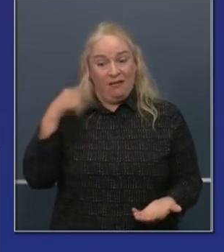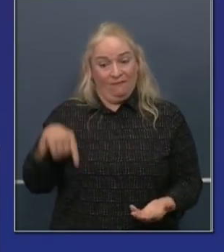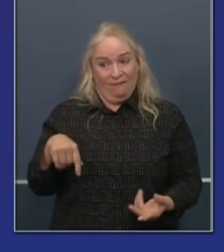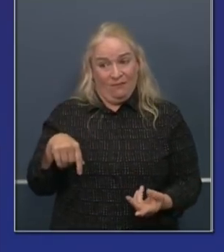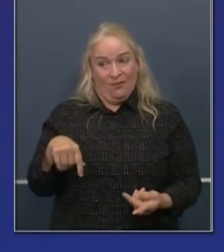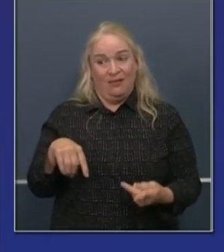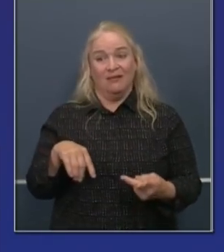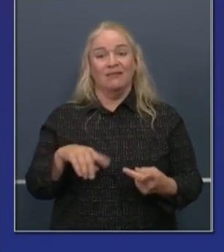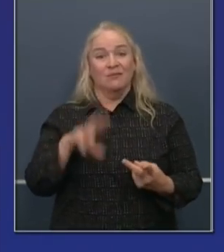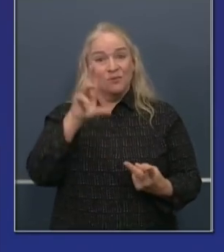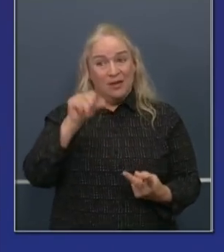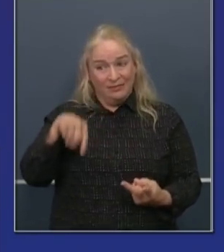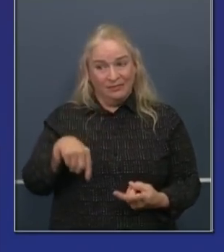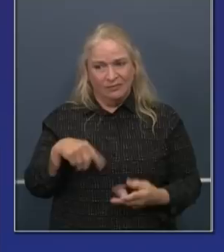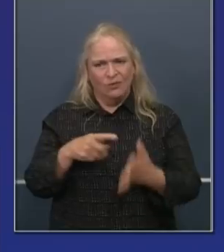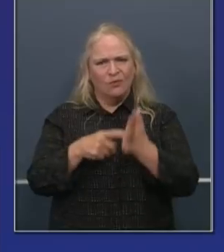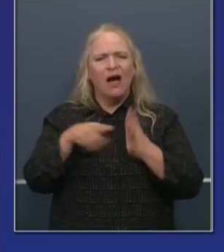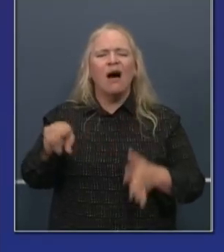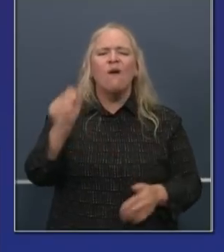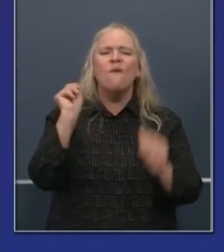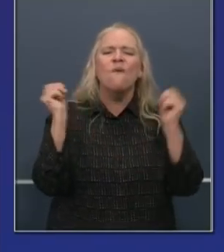OF MASKS AND FACE COVERINGS